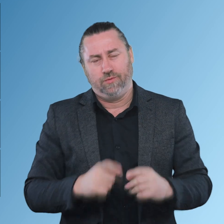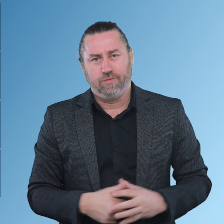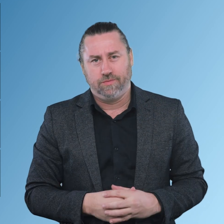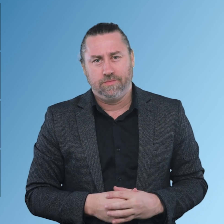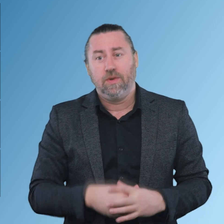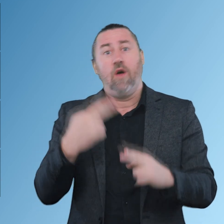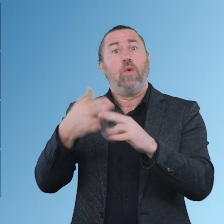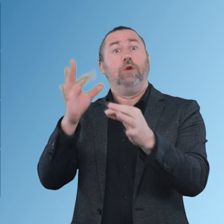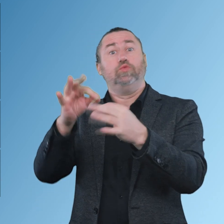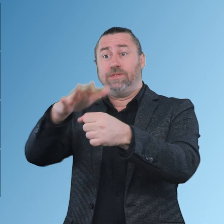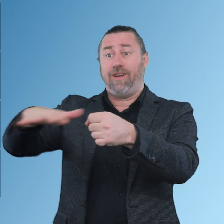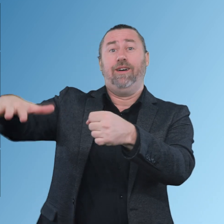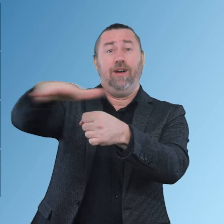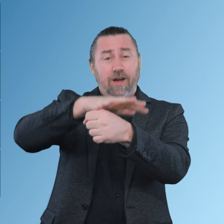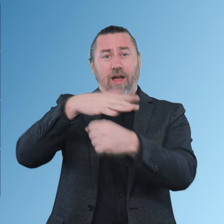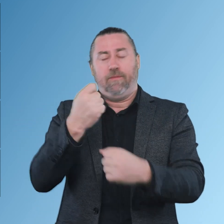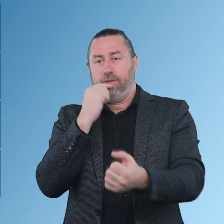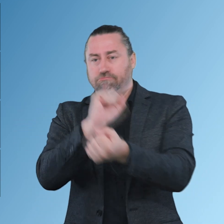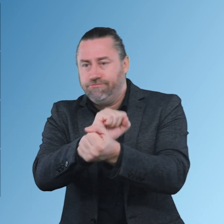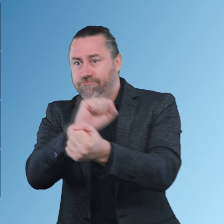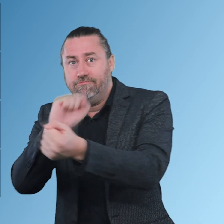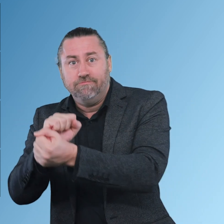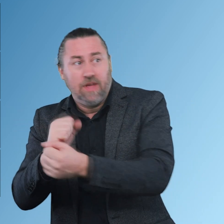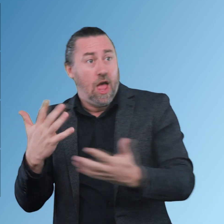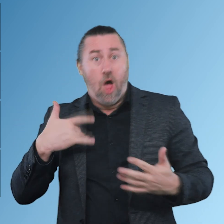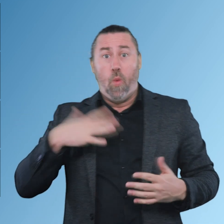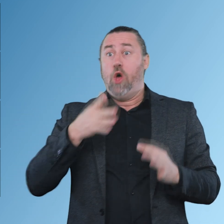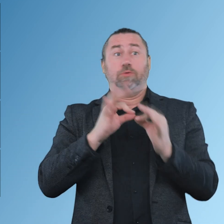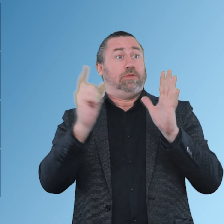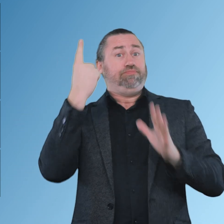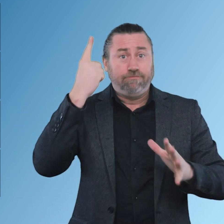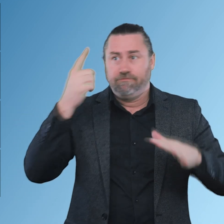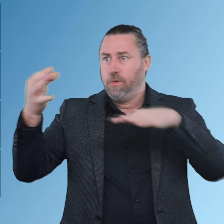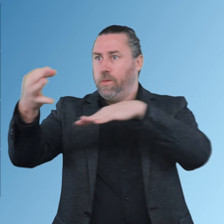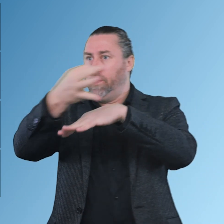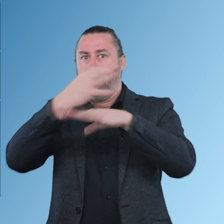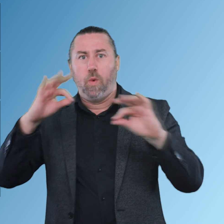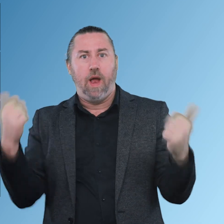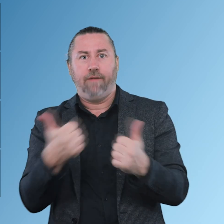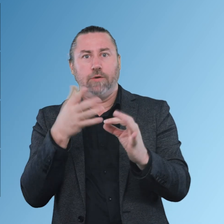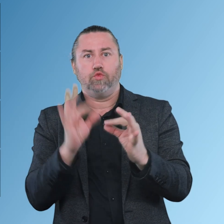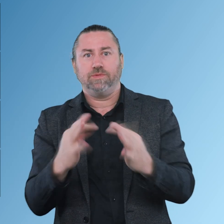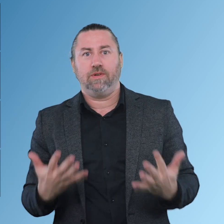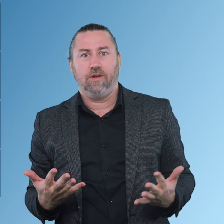In the interpreting industry, challenges include insufficient workforce supply to meet demand from both pipeline